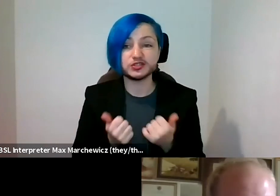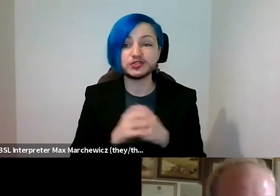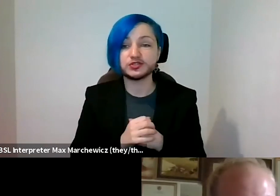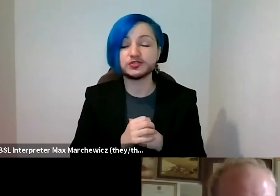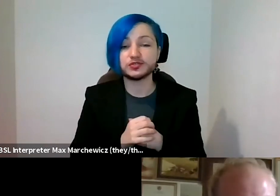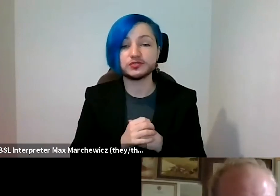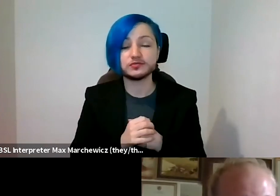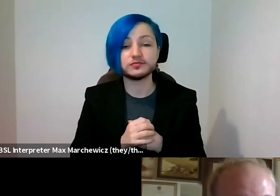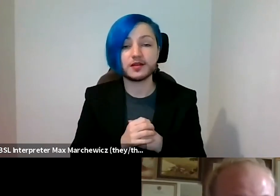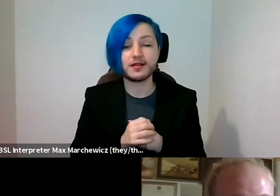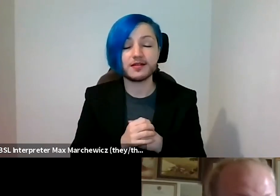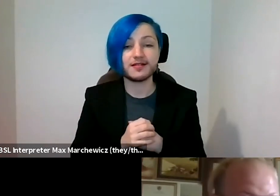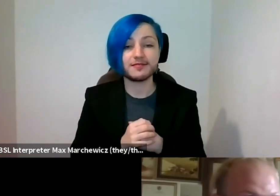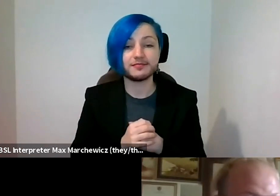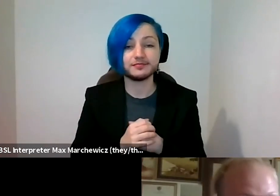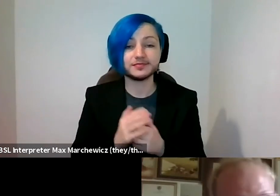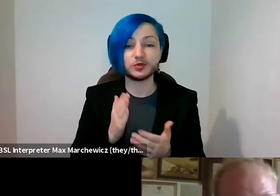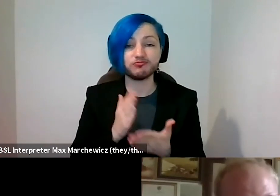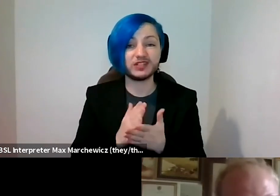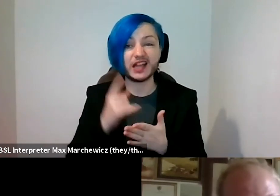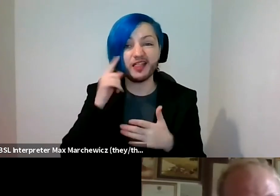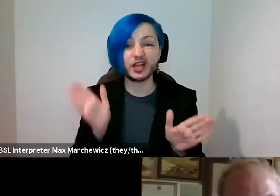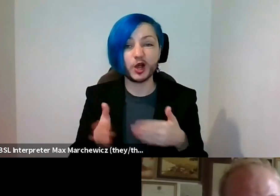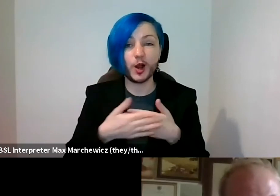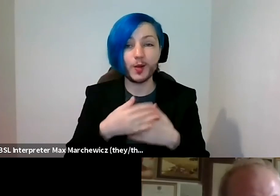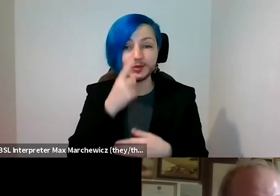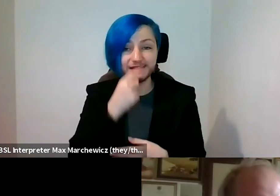So I think that actually finishes our course this afternoon,